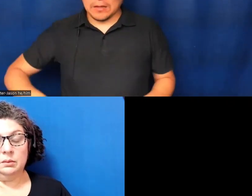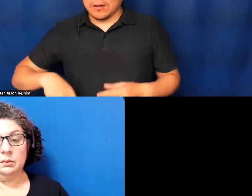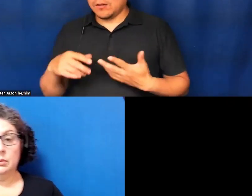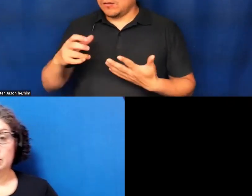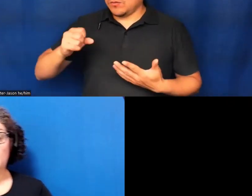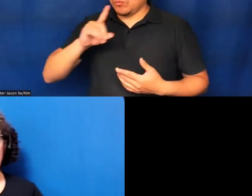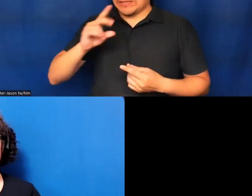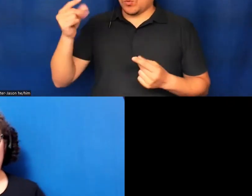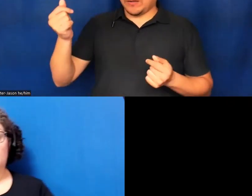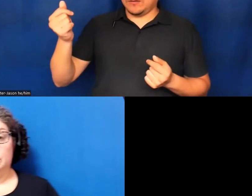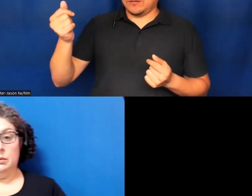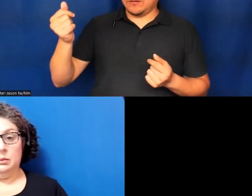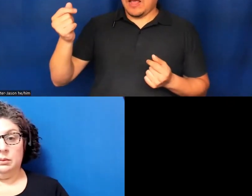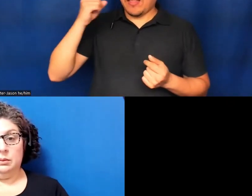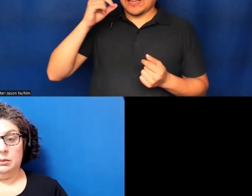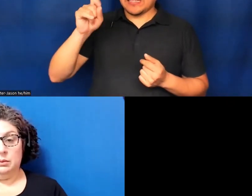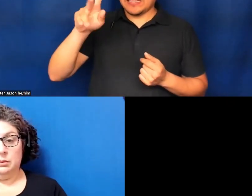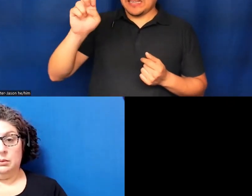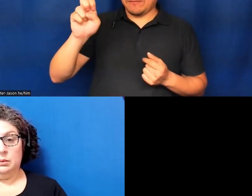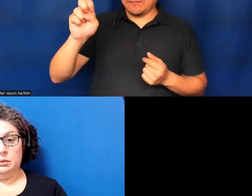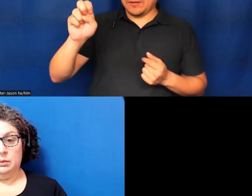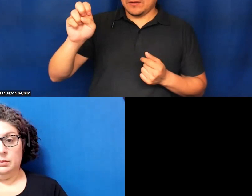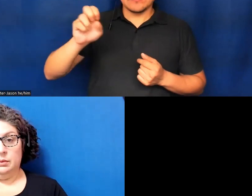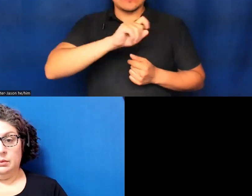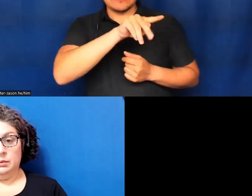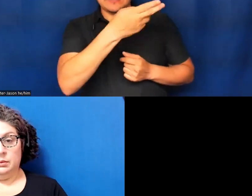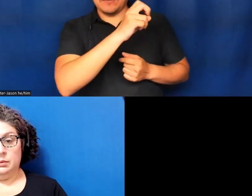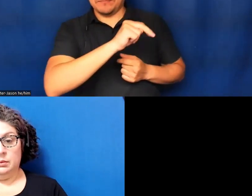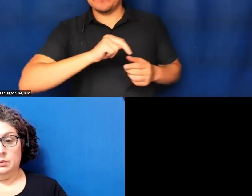Very quick. I think this is for Steven.